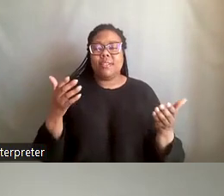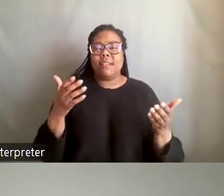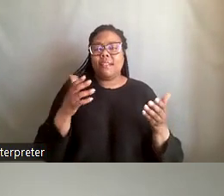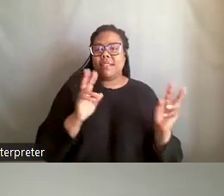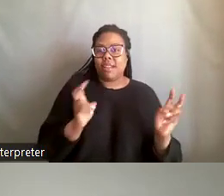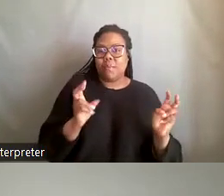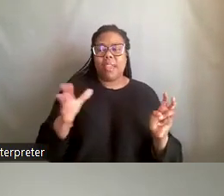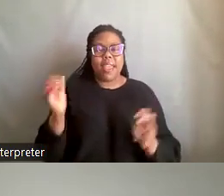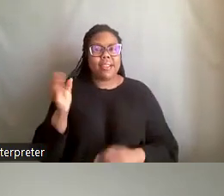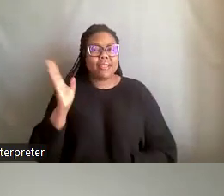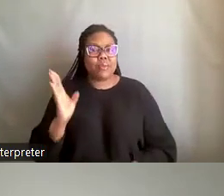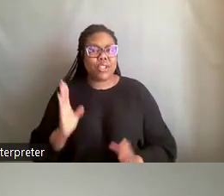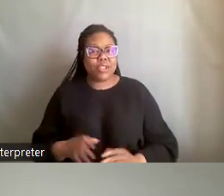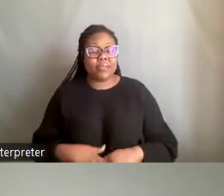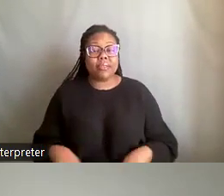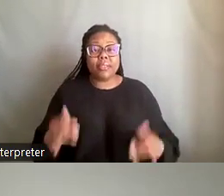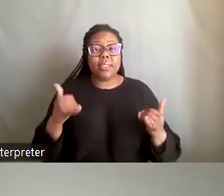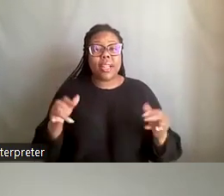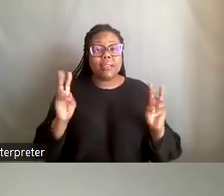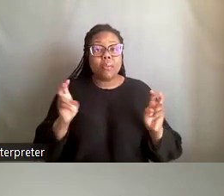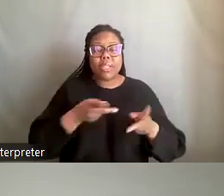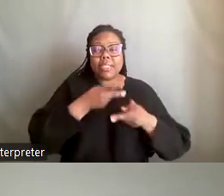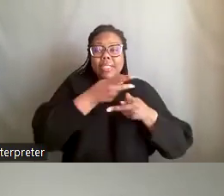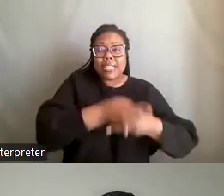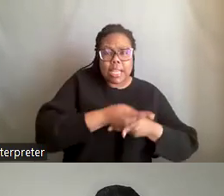excited to introduce today's topic and our speakers. So